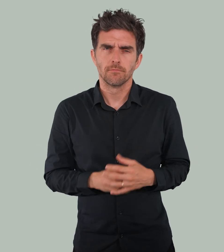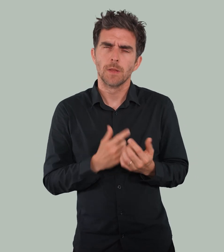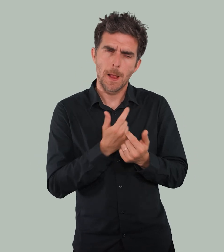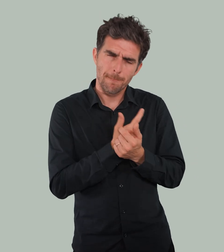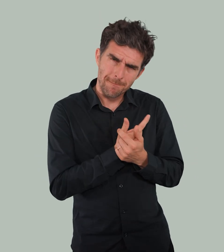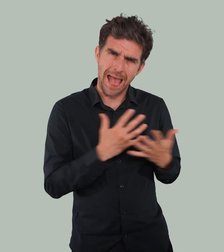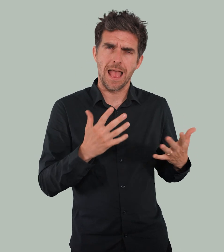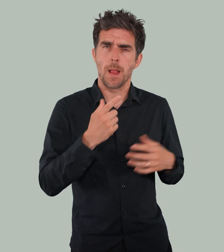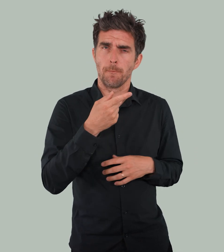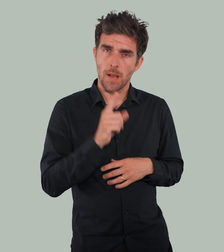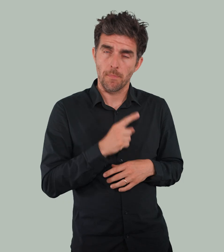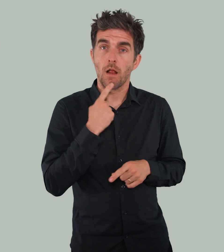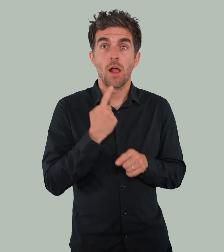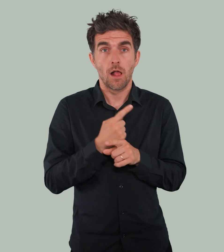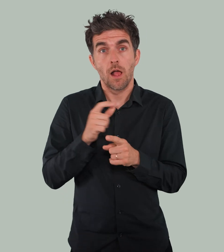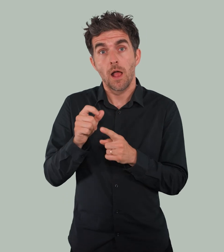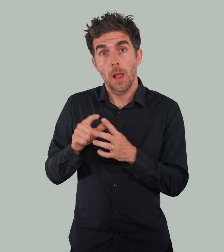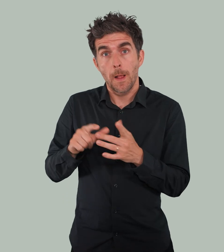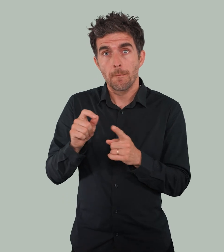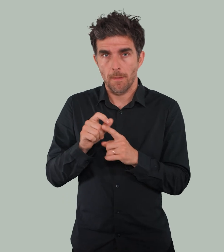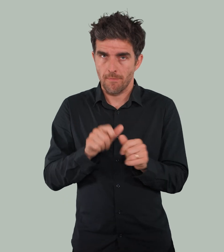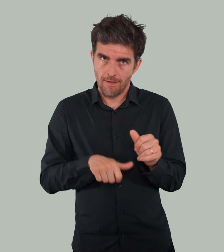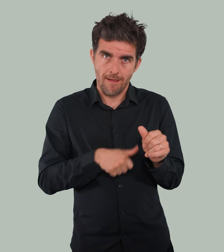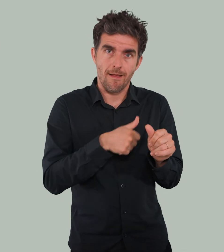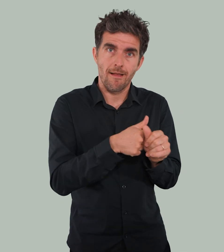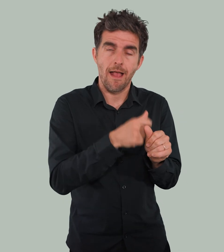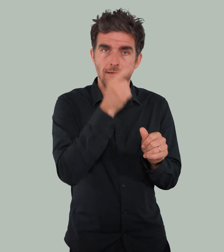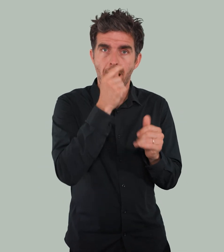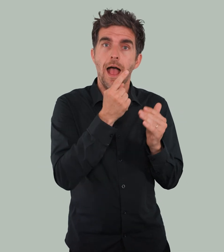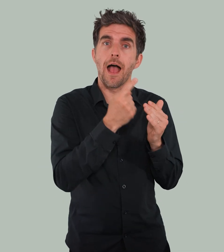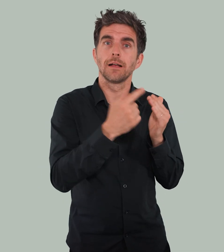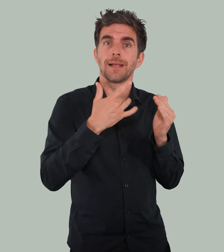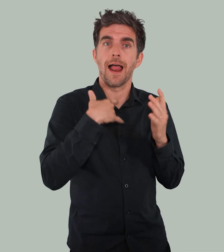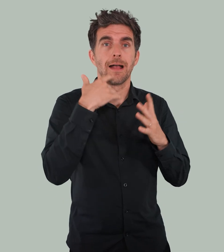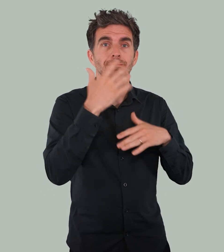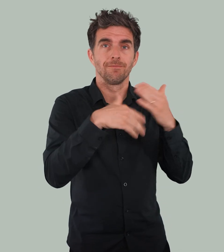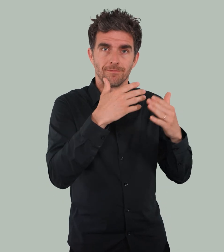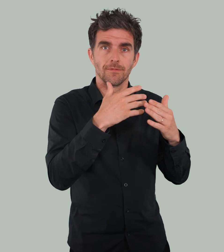Many people state that PIP enables independent living